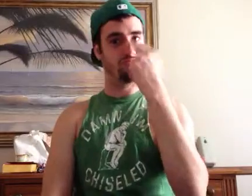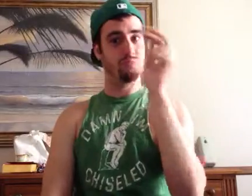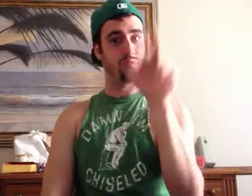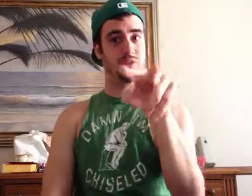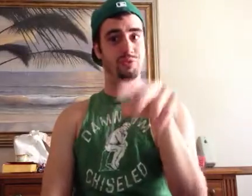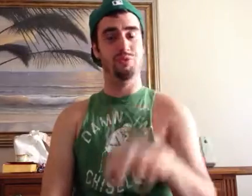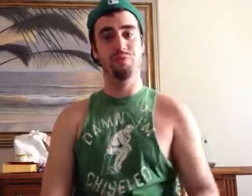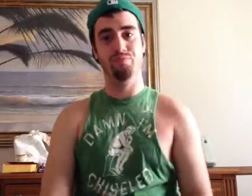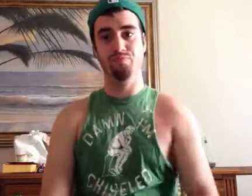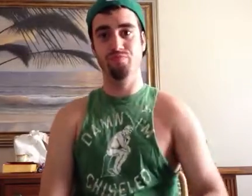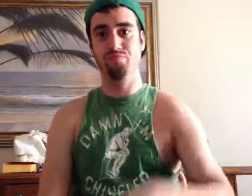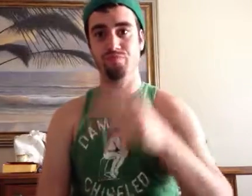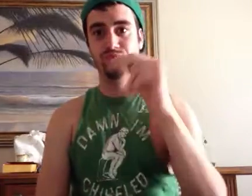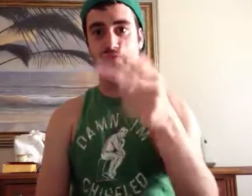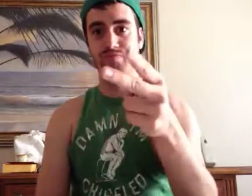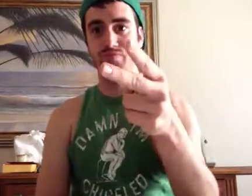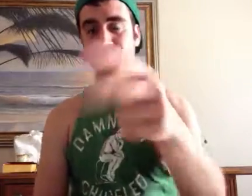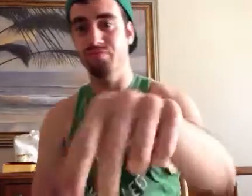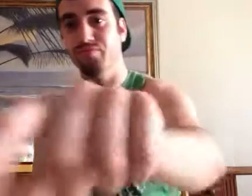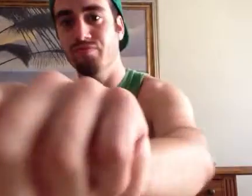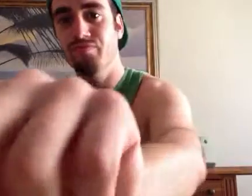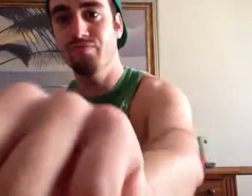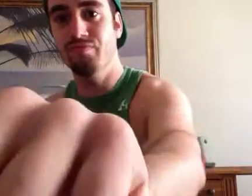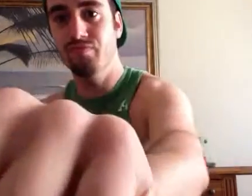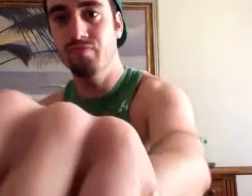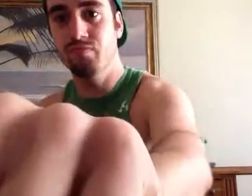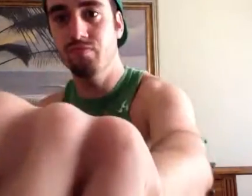And I have one more question for you... Whose side will god be on the 21? Me? You?